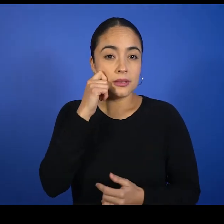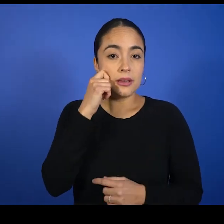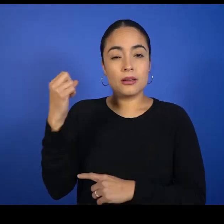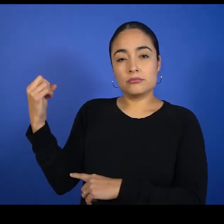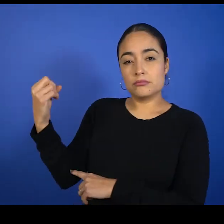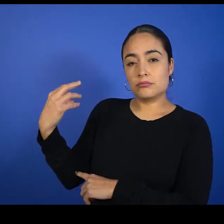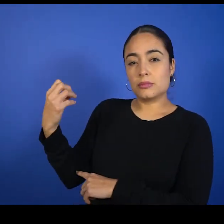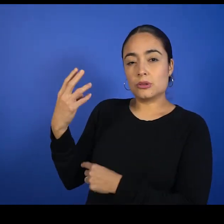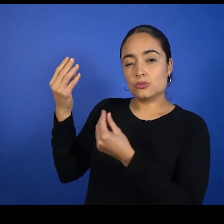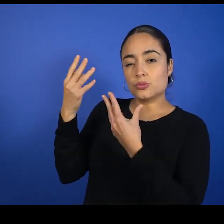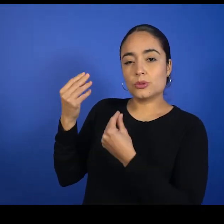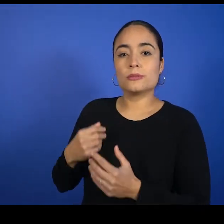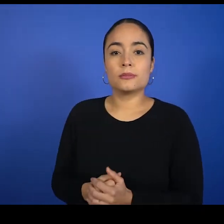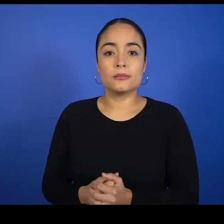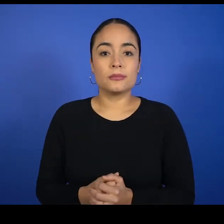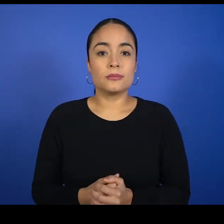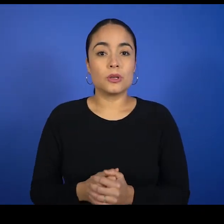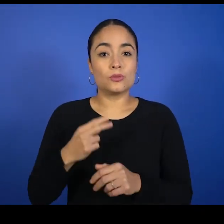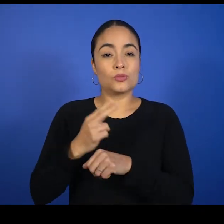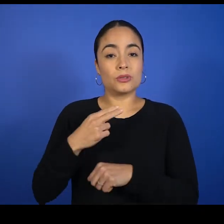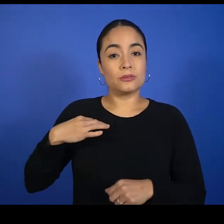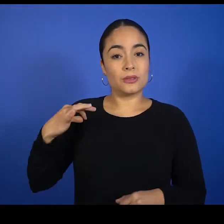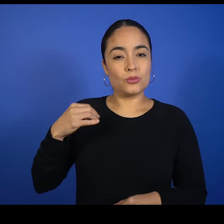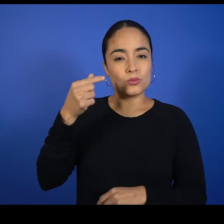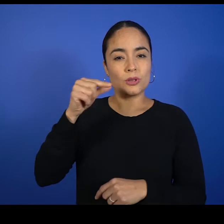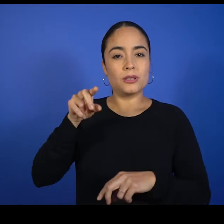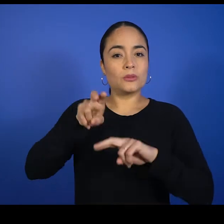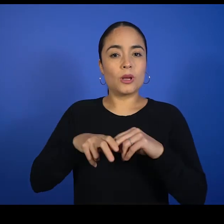Google: Here's the latest news. Kevin: I'm wearing a green shirt sitting in my apartment.